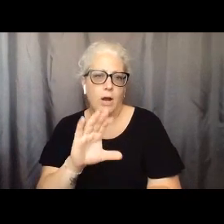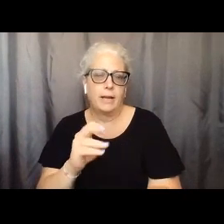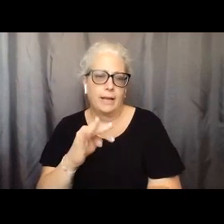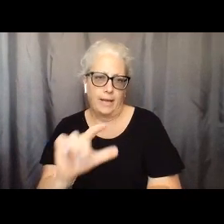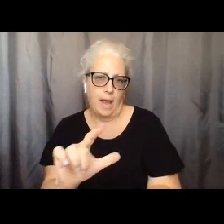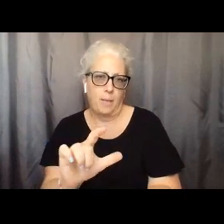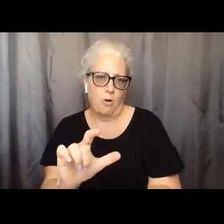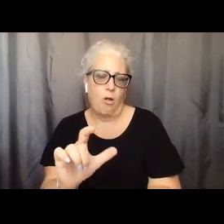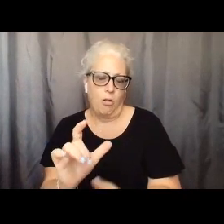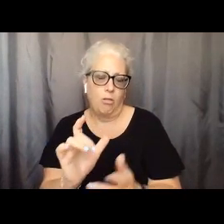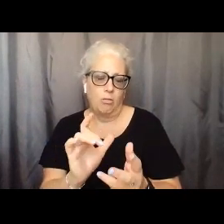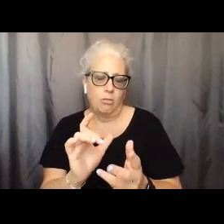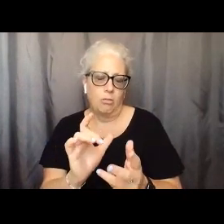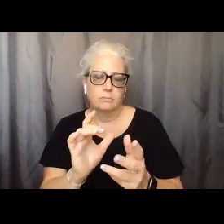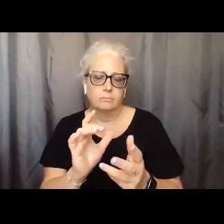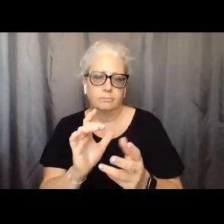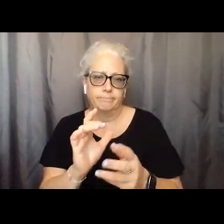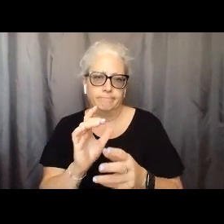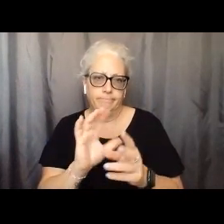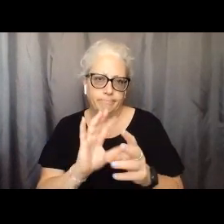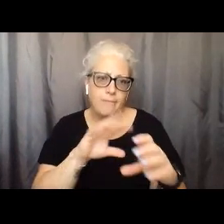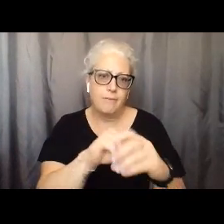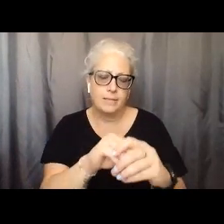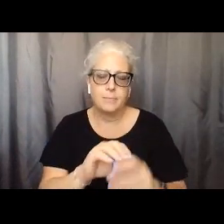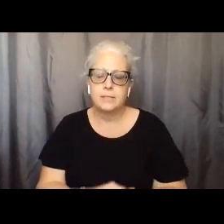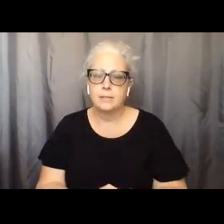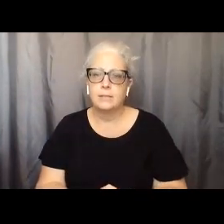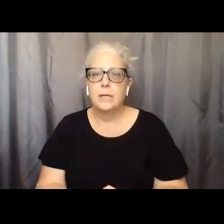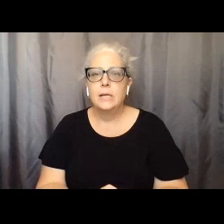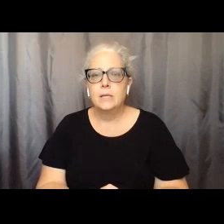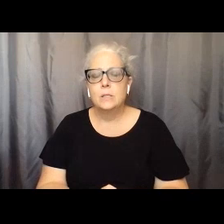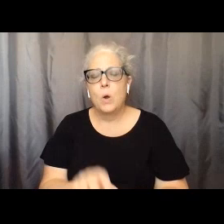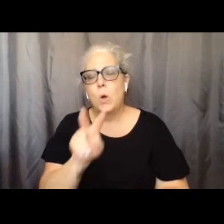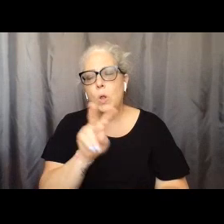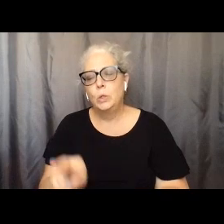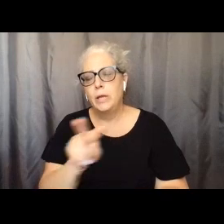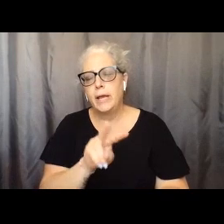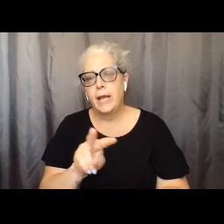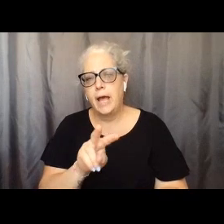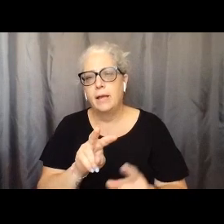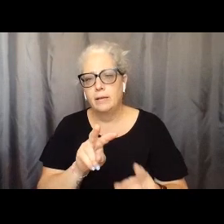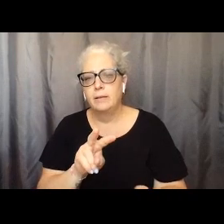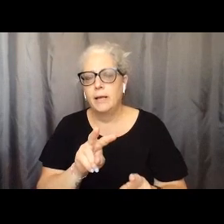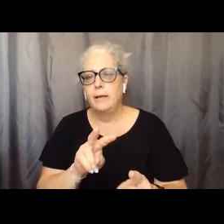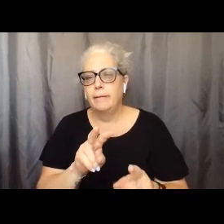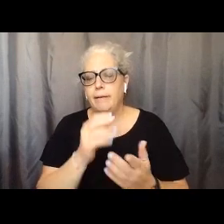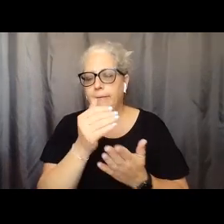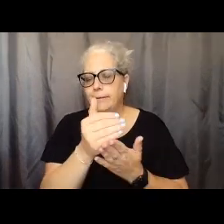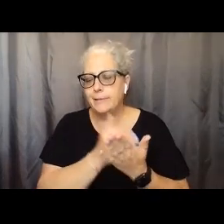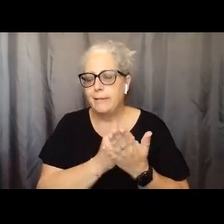looking at creating a minor works list or minor works program just for ADA issues. [Roby Poche (DES)] I think this is going to be our primary